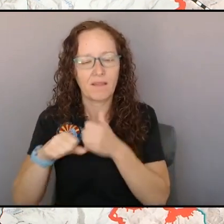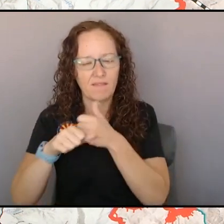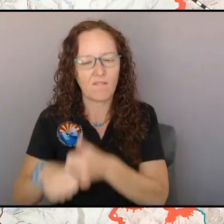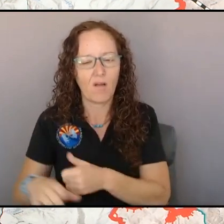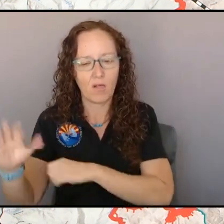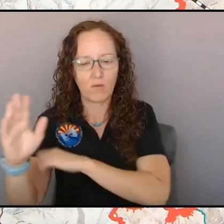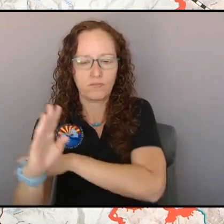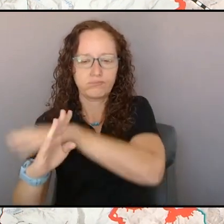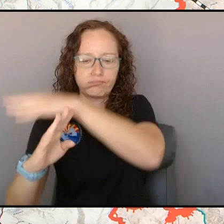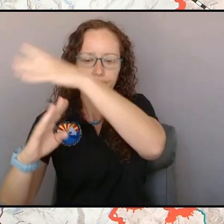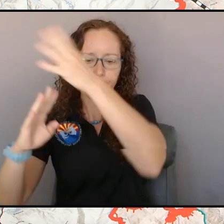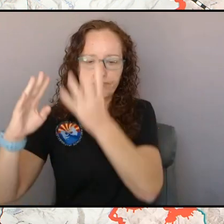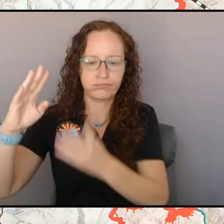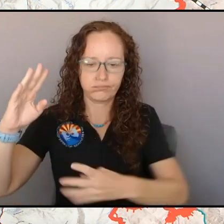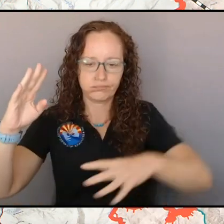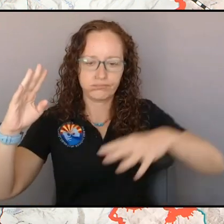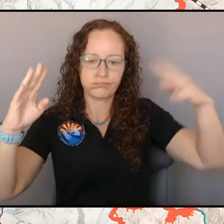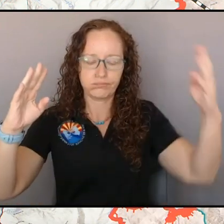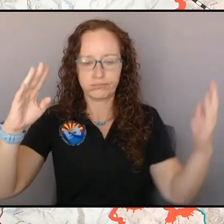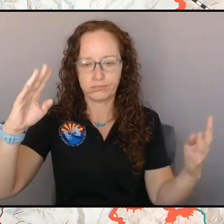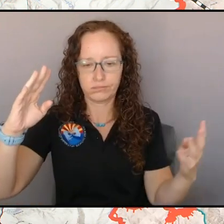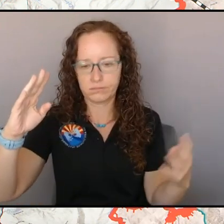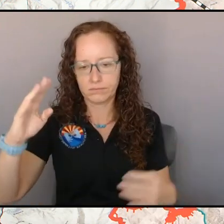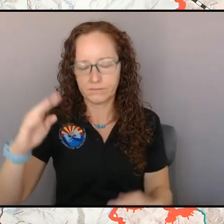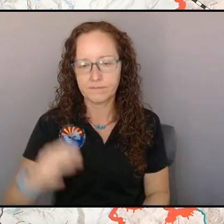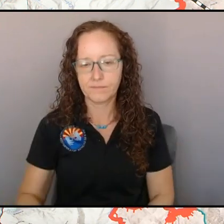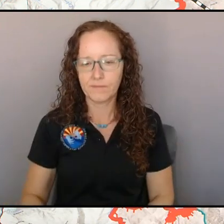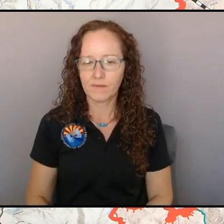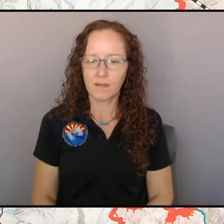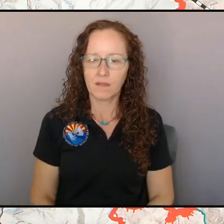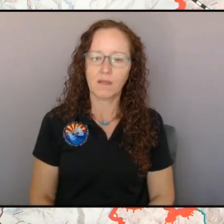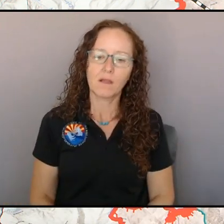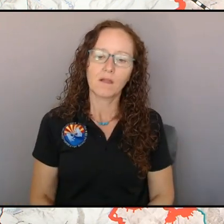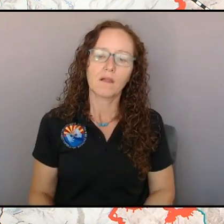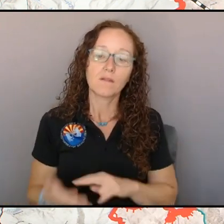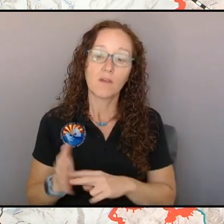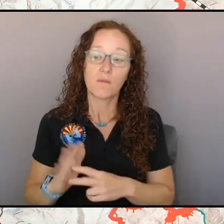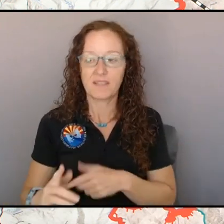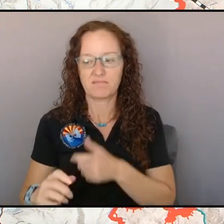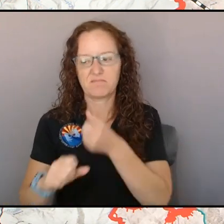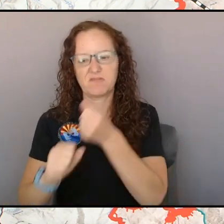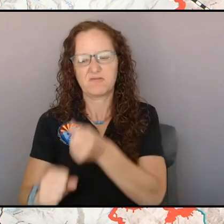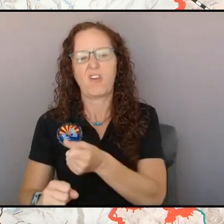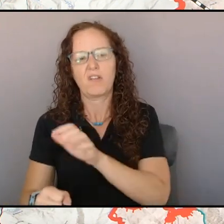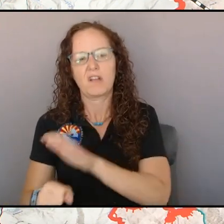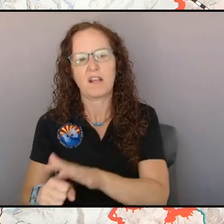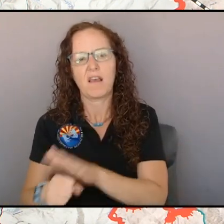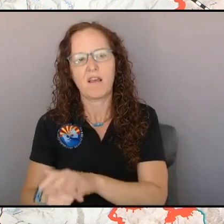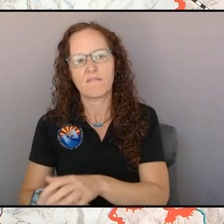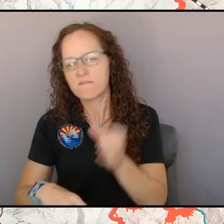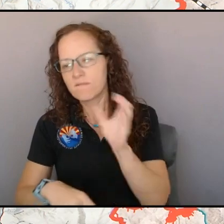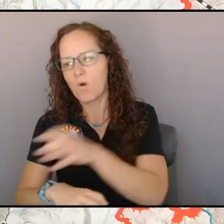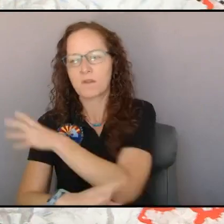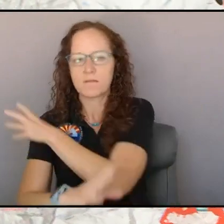going to necessarily have the influence of the general winds to kind of force them to go a certain way. So being that this